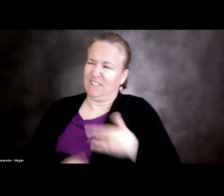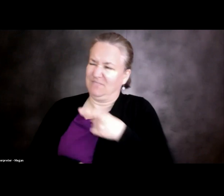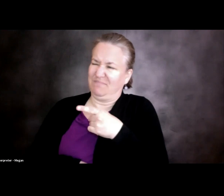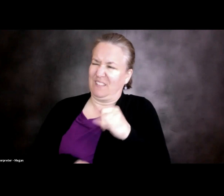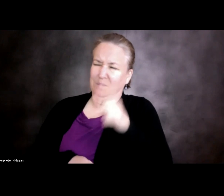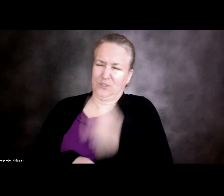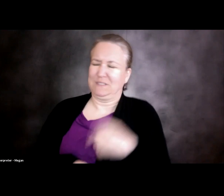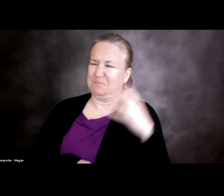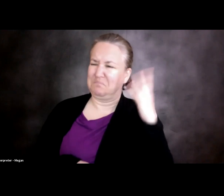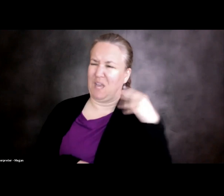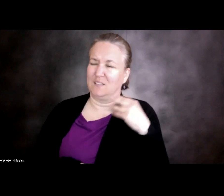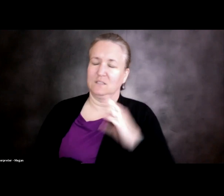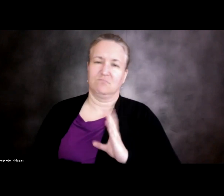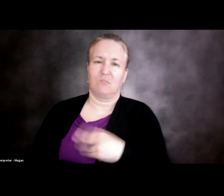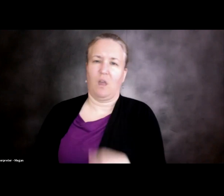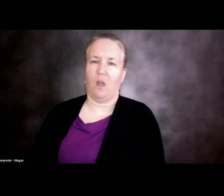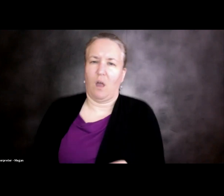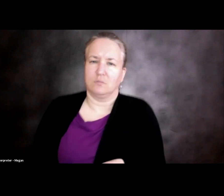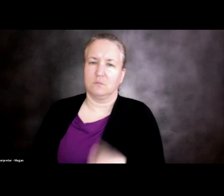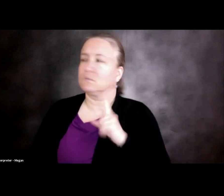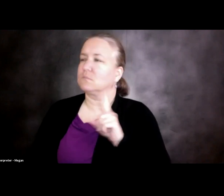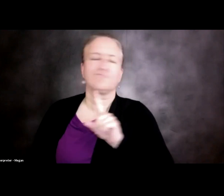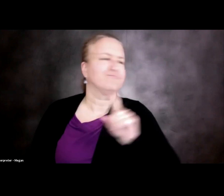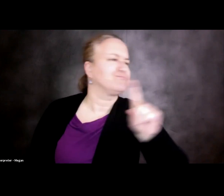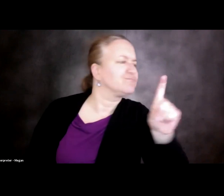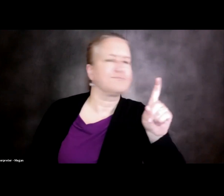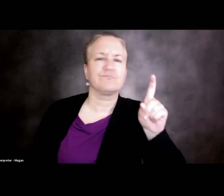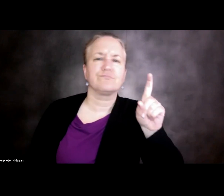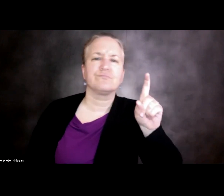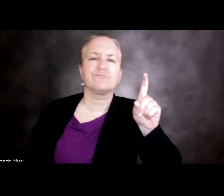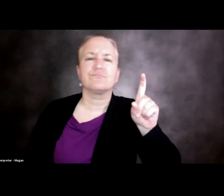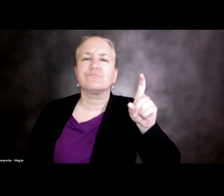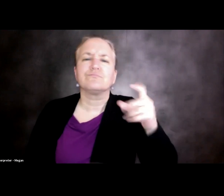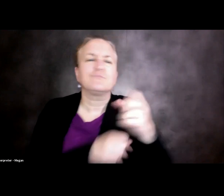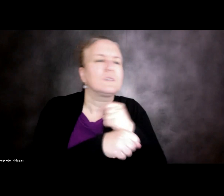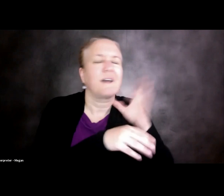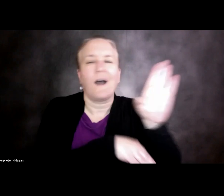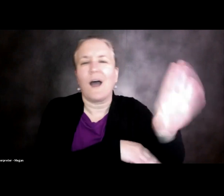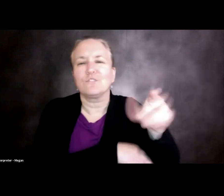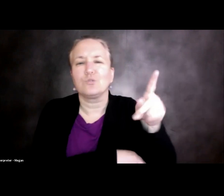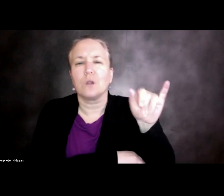He shrugged his shoulders and went away to tap his afternoon palm wine.